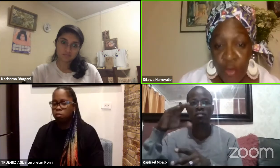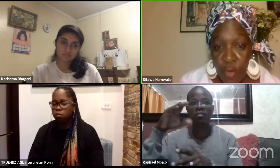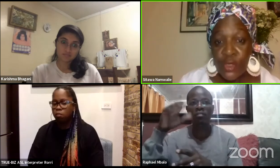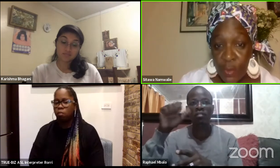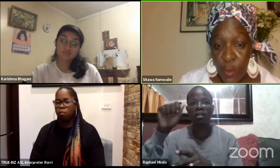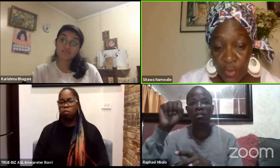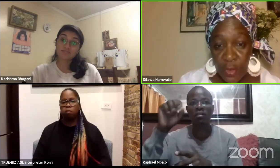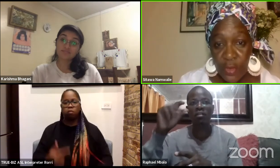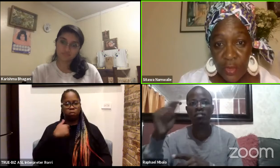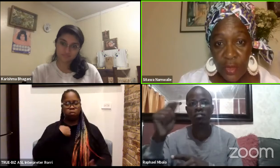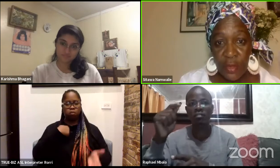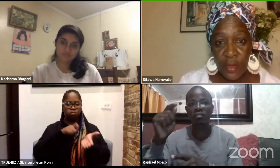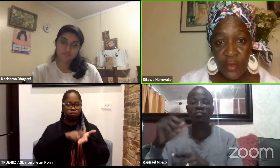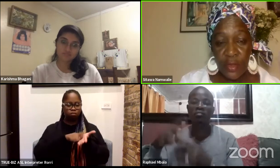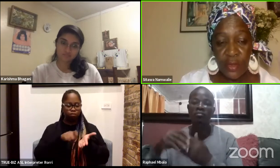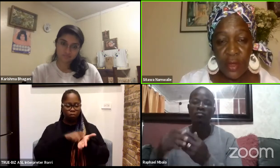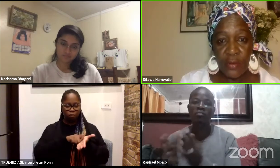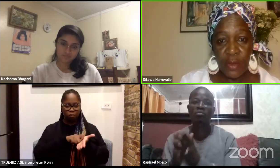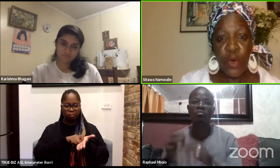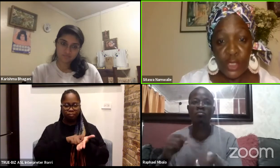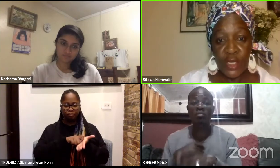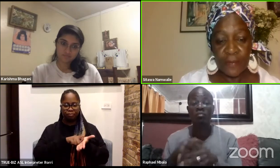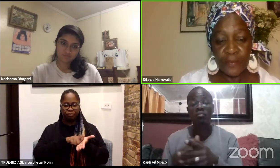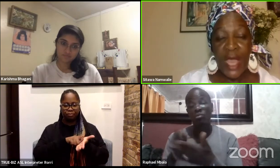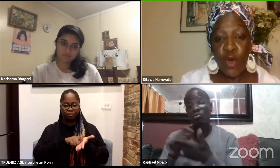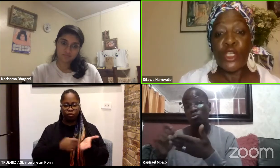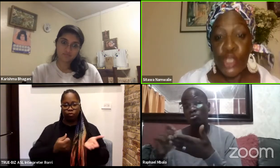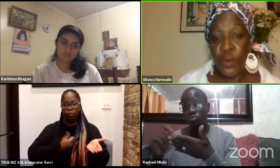I wrote the poetry, I wrote the show